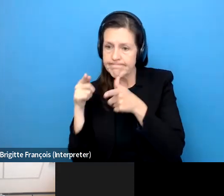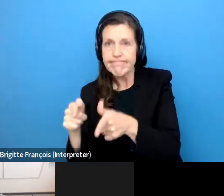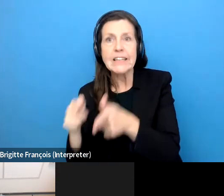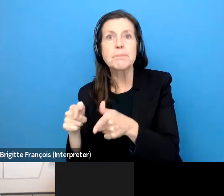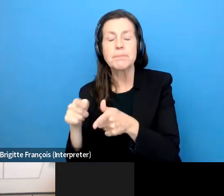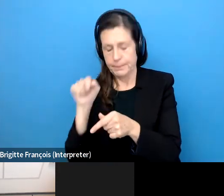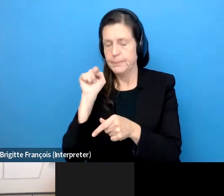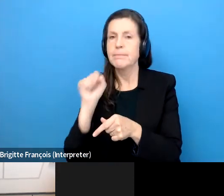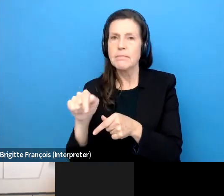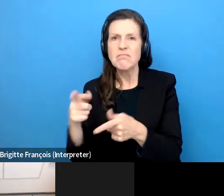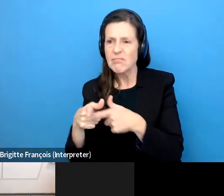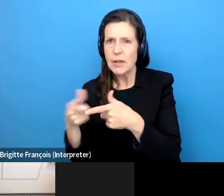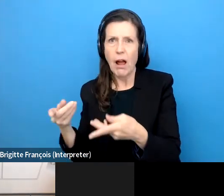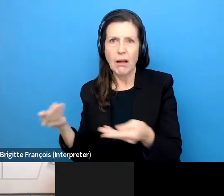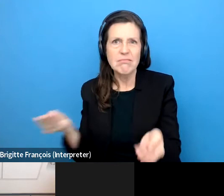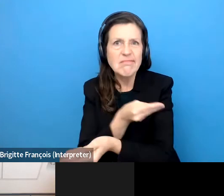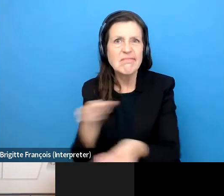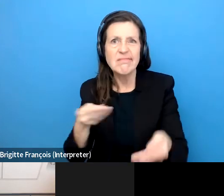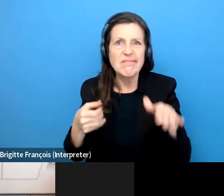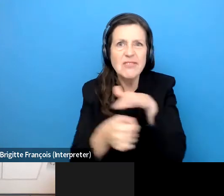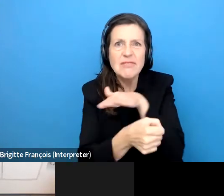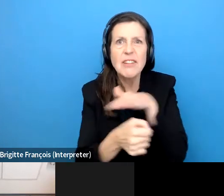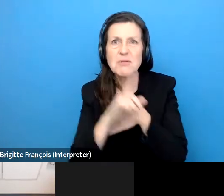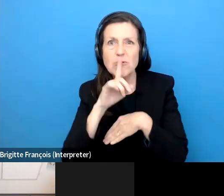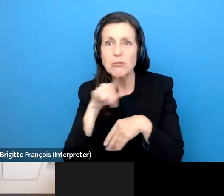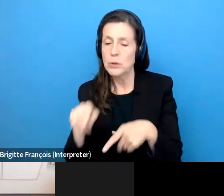who are victims of traffic and sexual exploitation